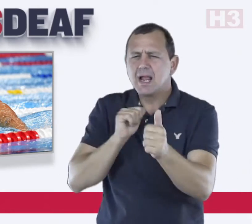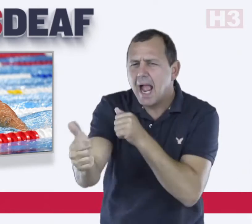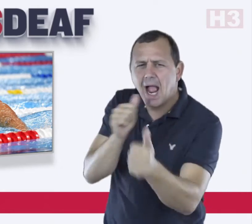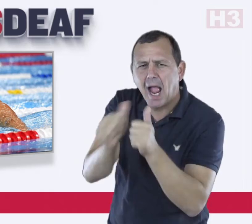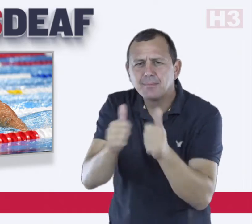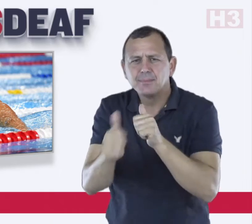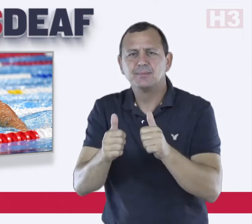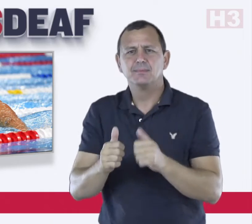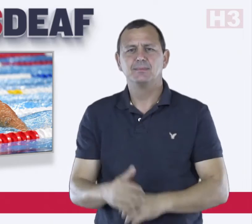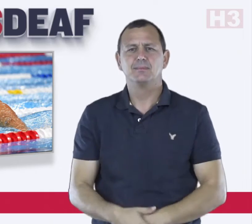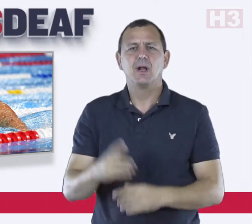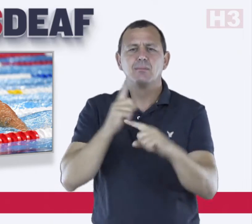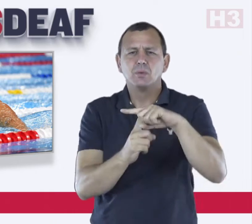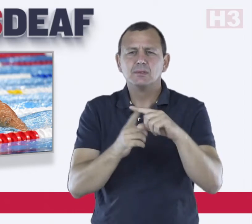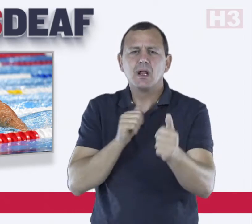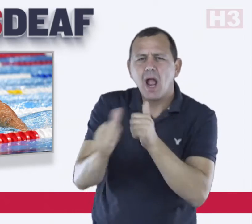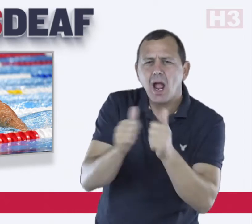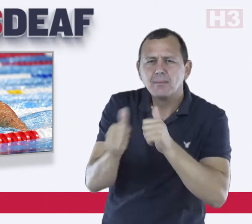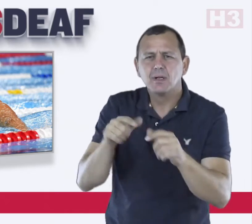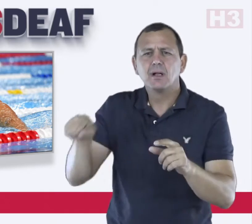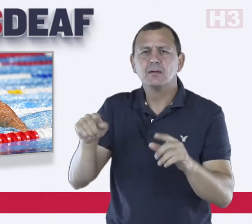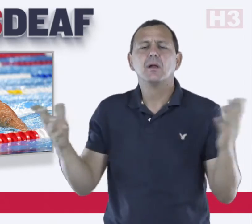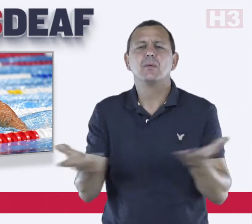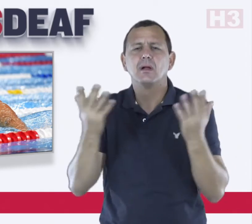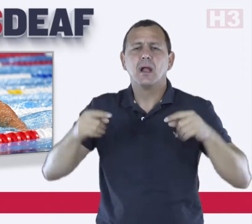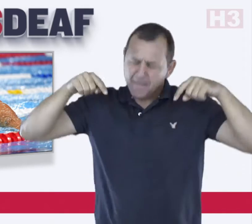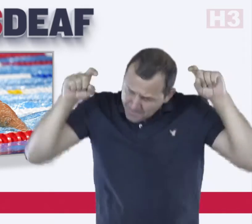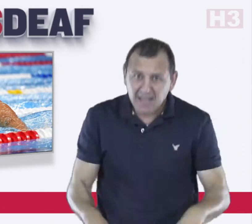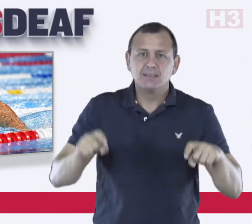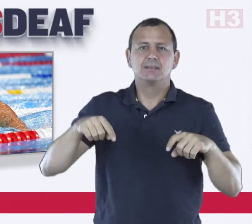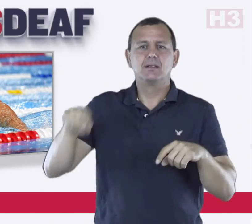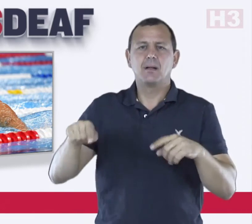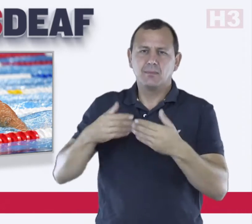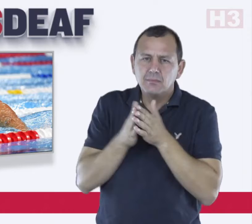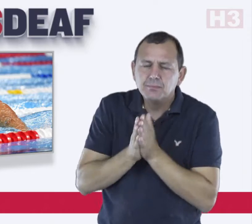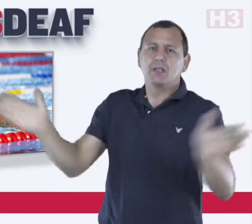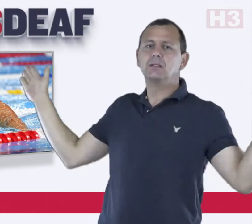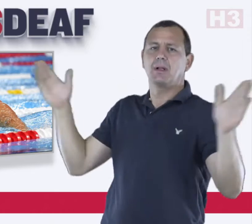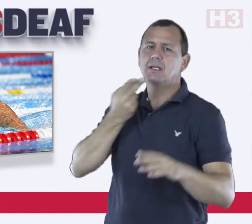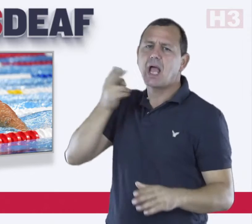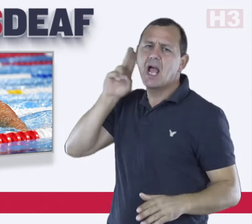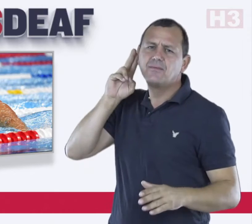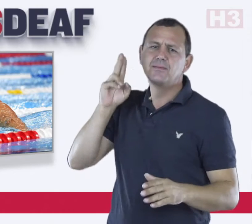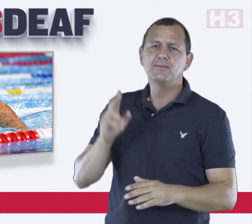hearing races and competitions more deaf-friendly.